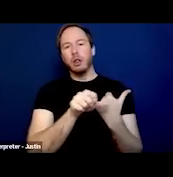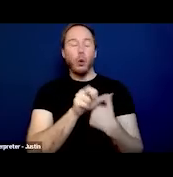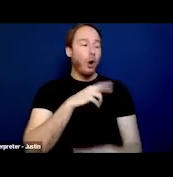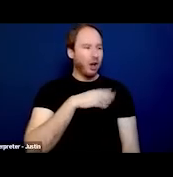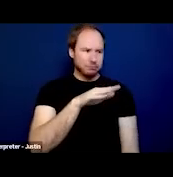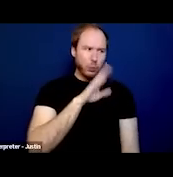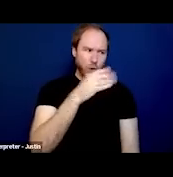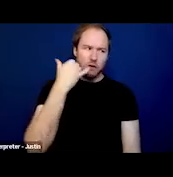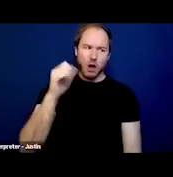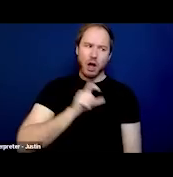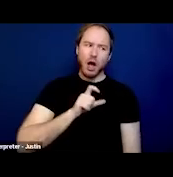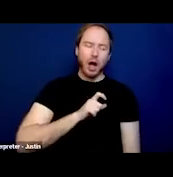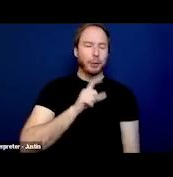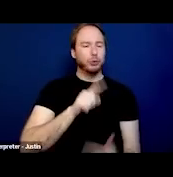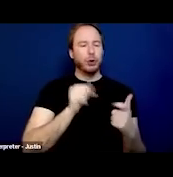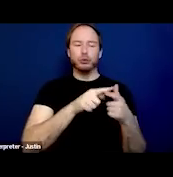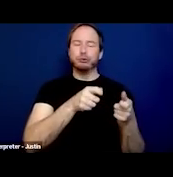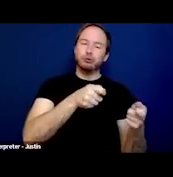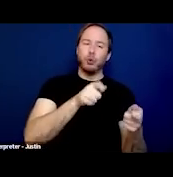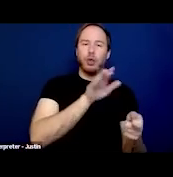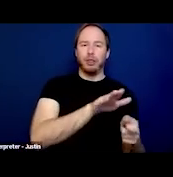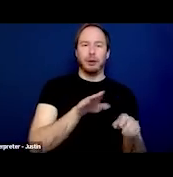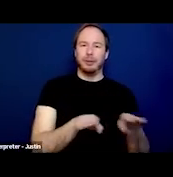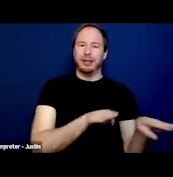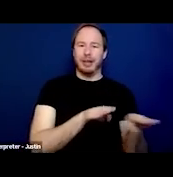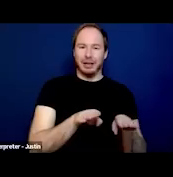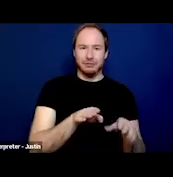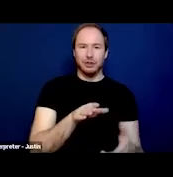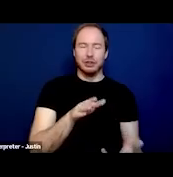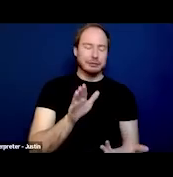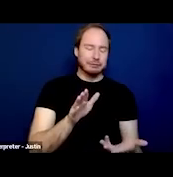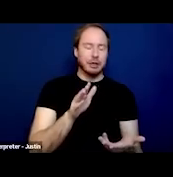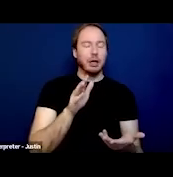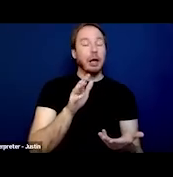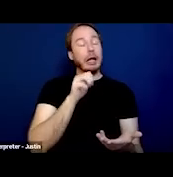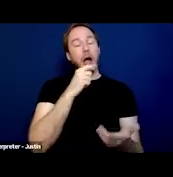as a form of leverage to control residents' behaviors. And so I'm not saying that's at every program.